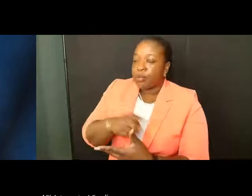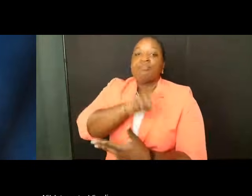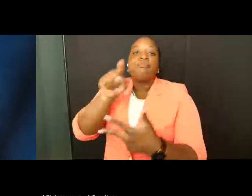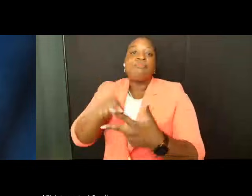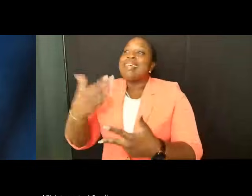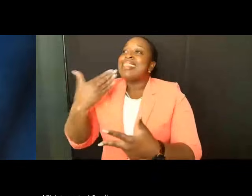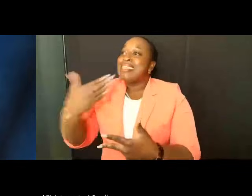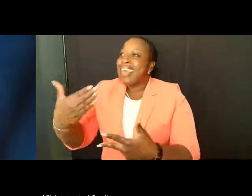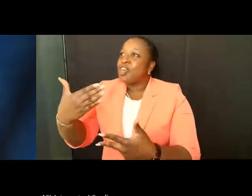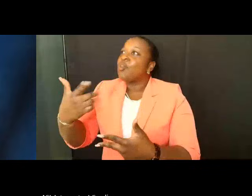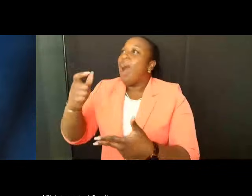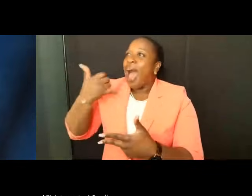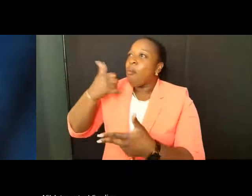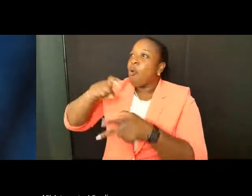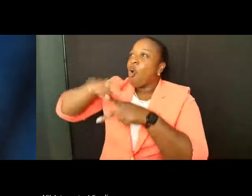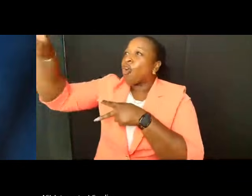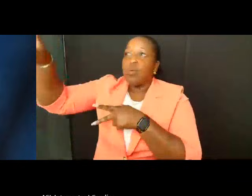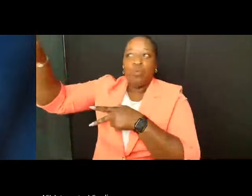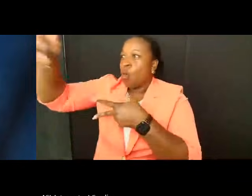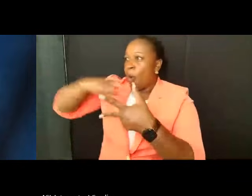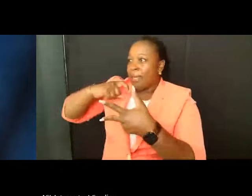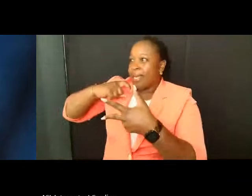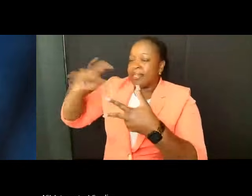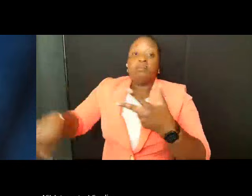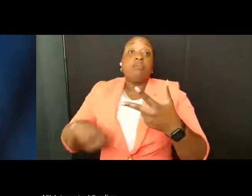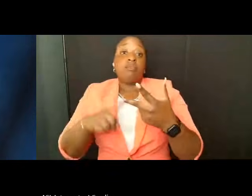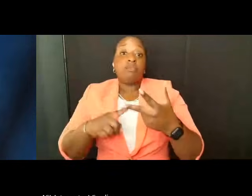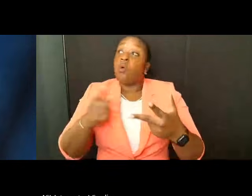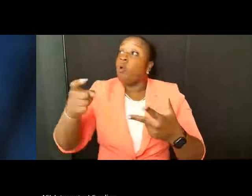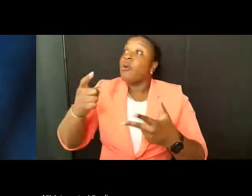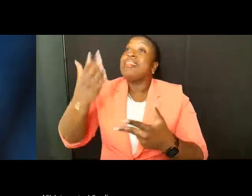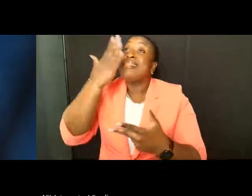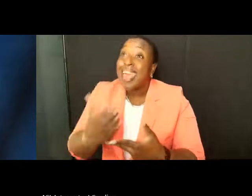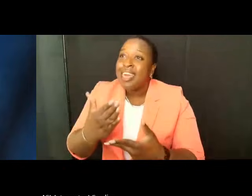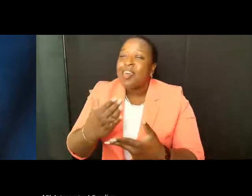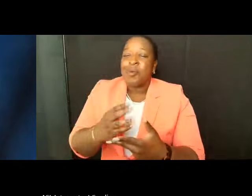don't call me," Or "Thank you, I want to come back for another visit." So,